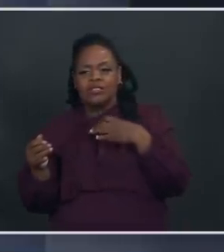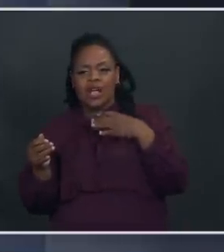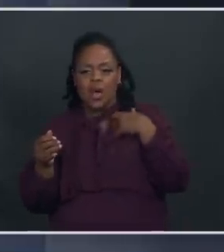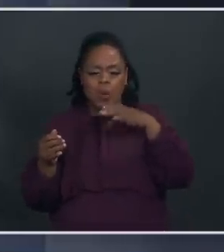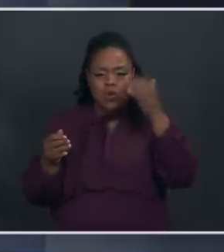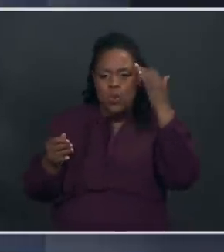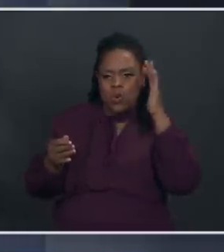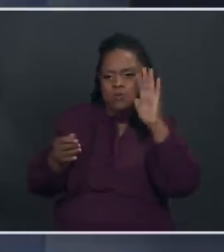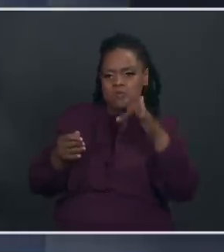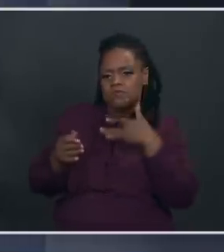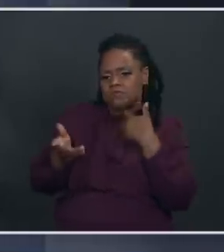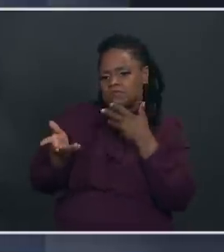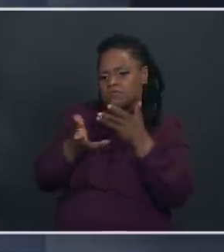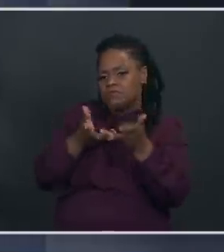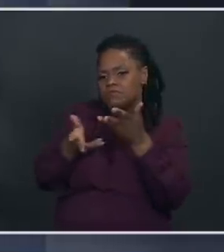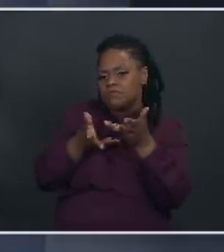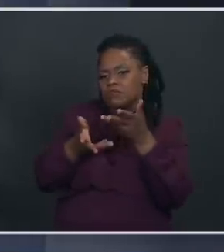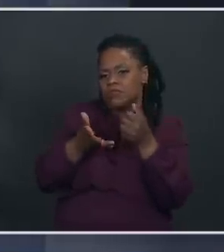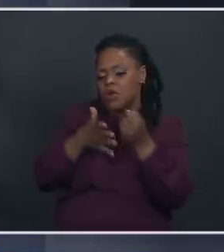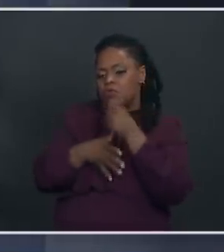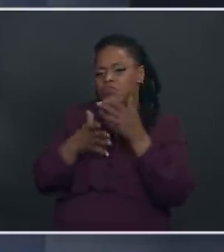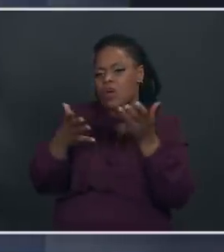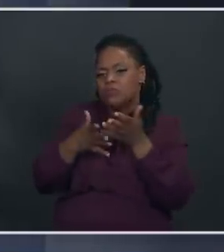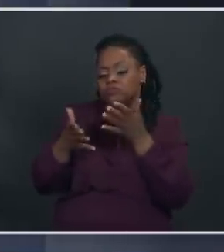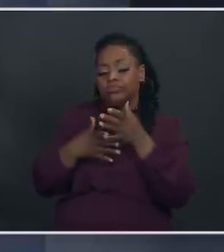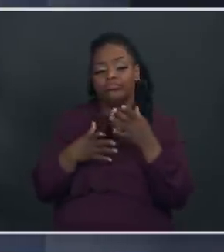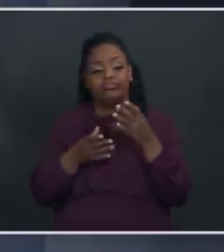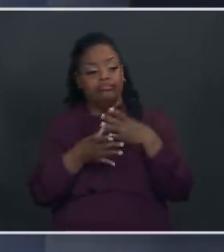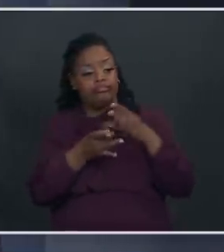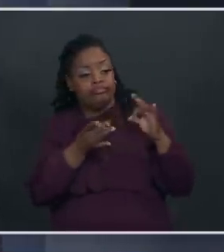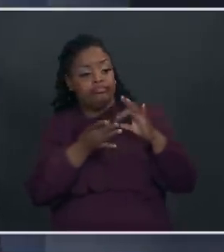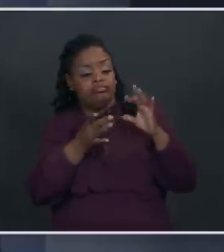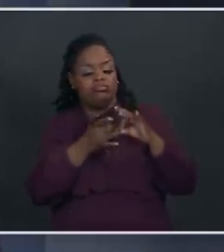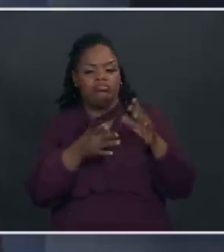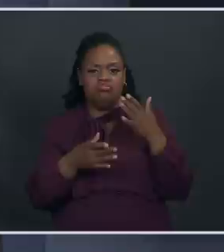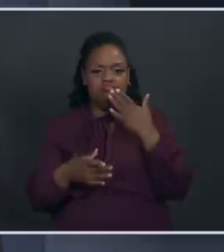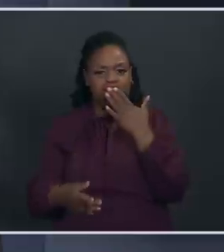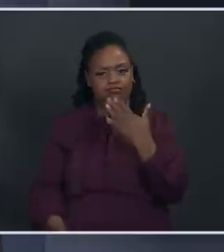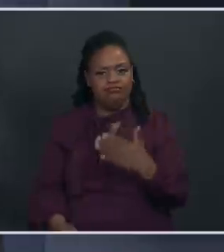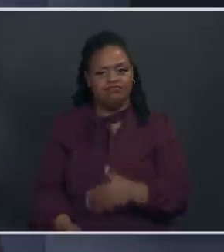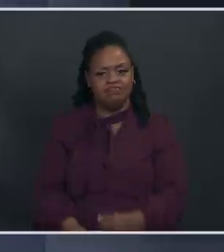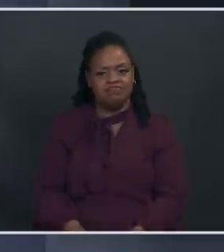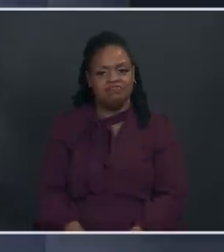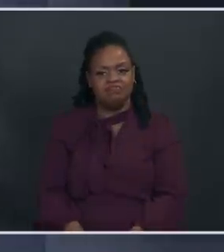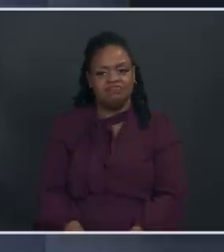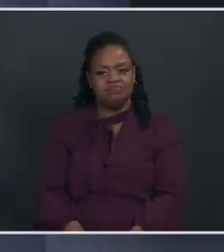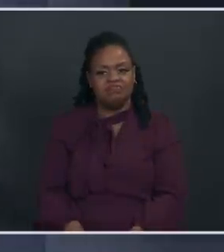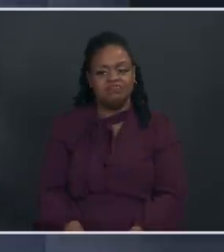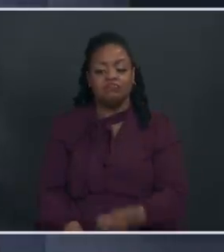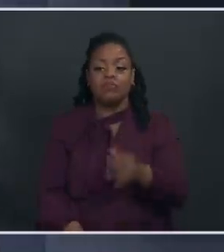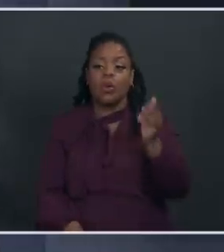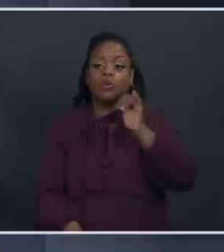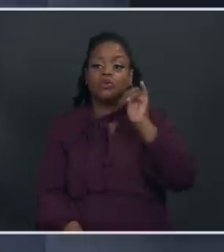In addition to ongoing conversations with leadership on both sides of the aisle, already this week, members of the National Economic Council